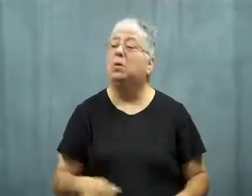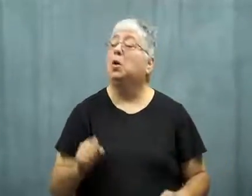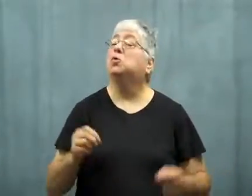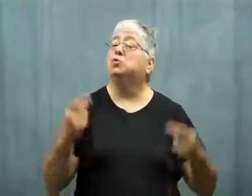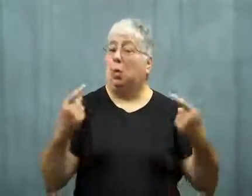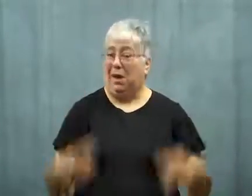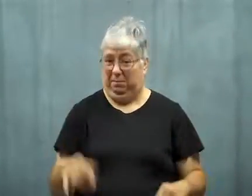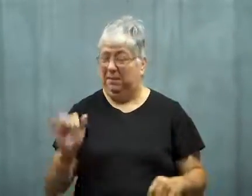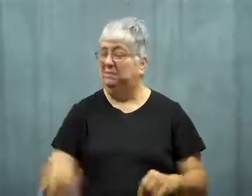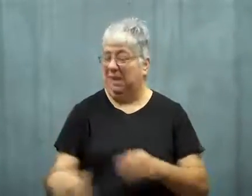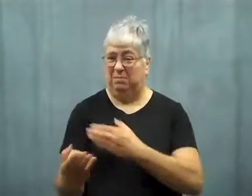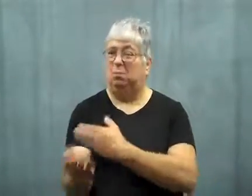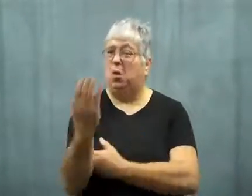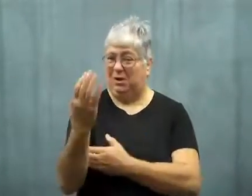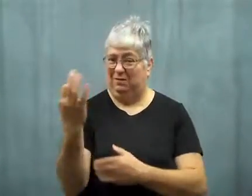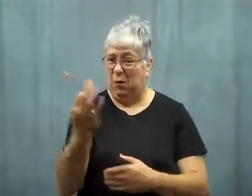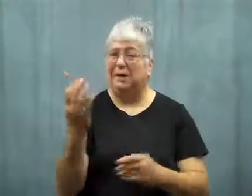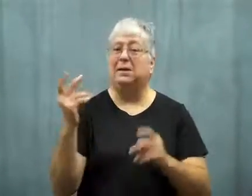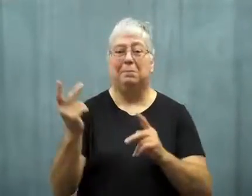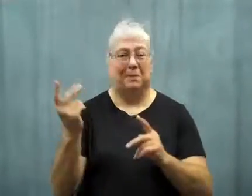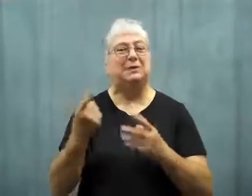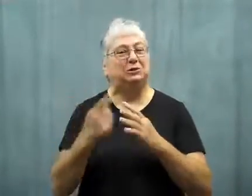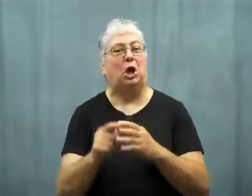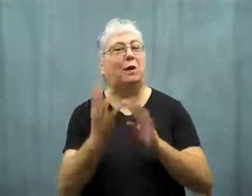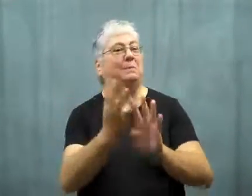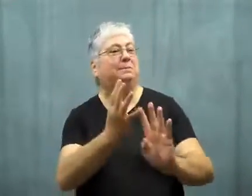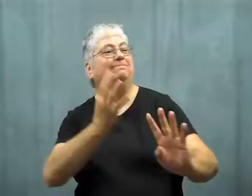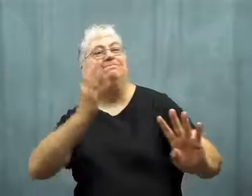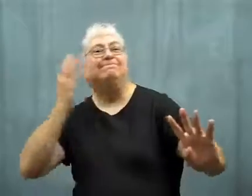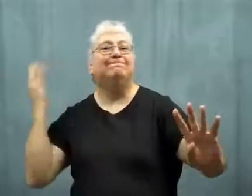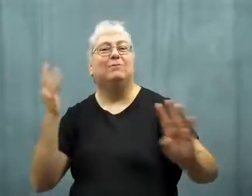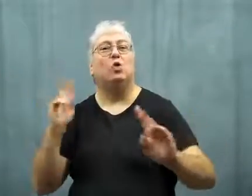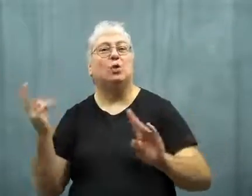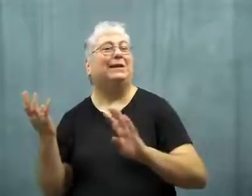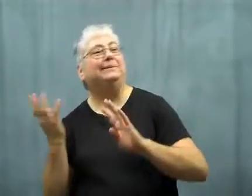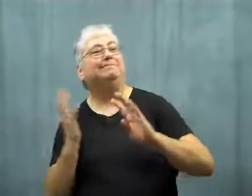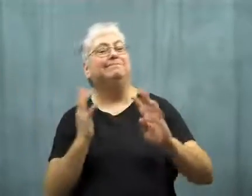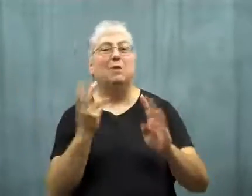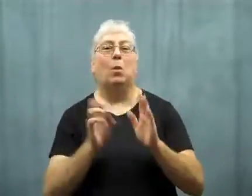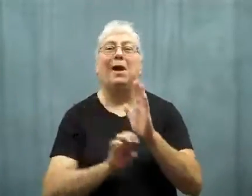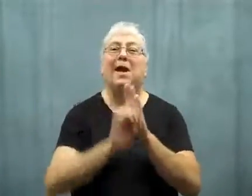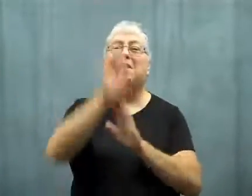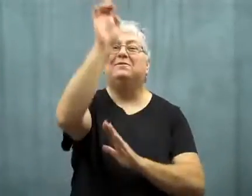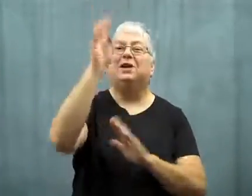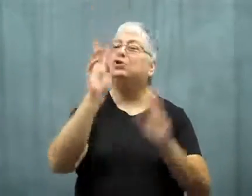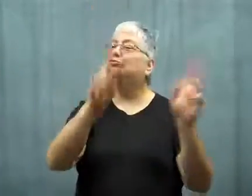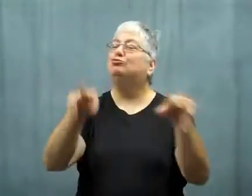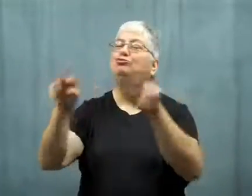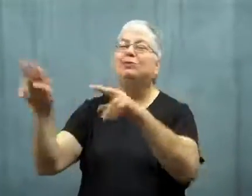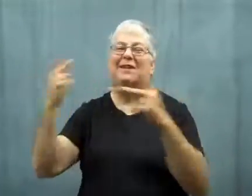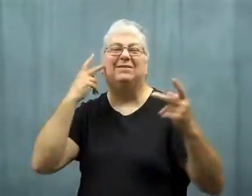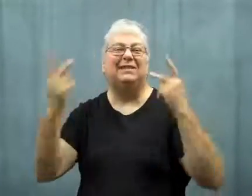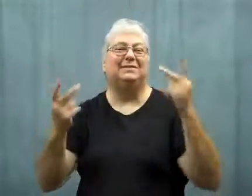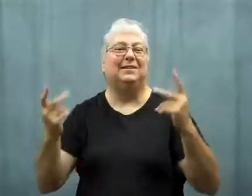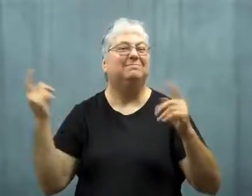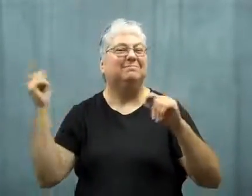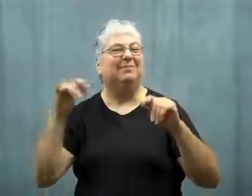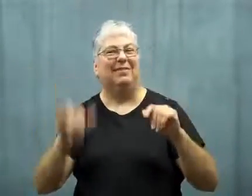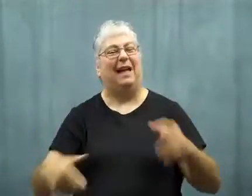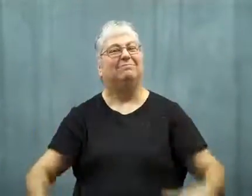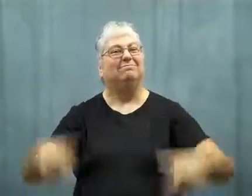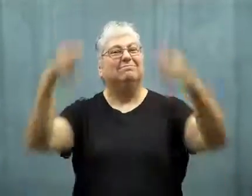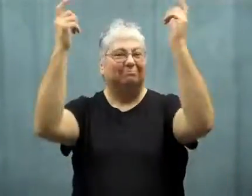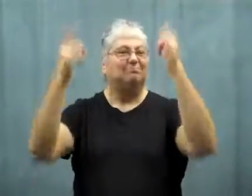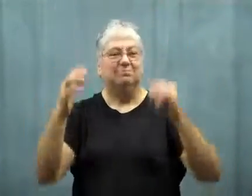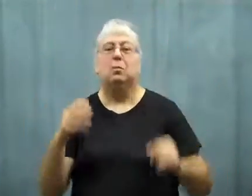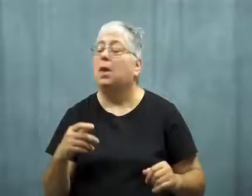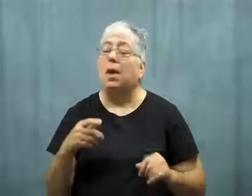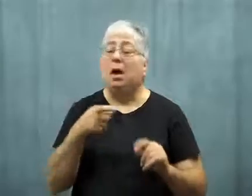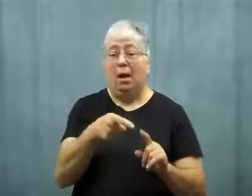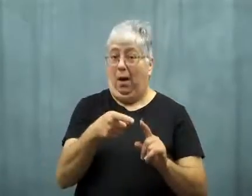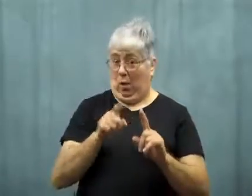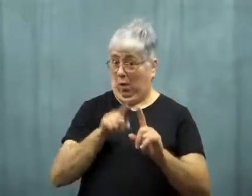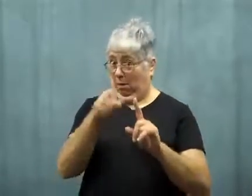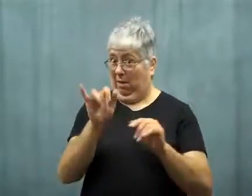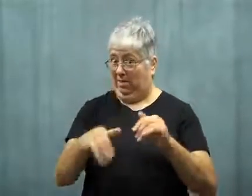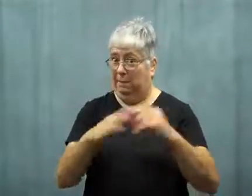So that Friday morning, people were lined up to take the elevator to look around